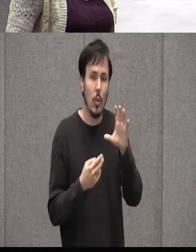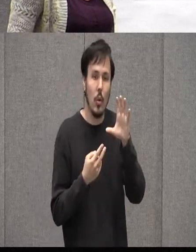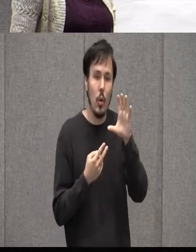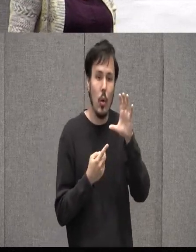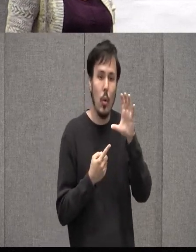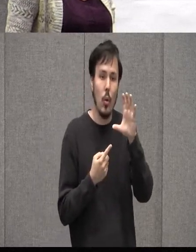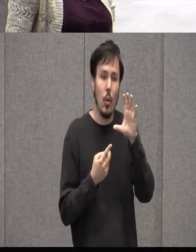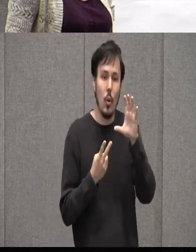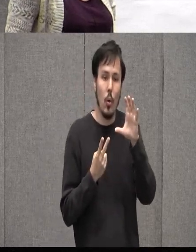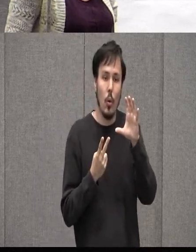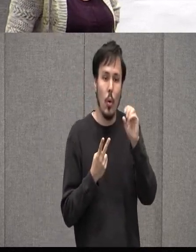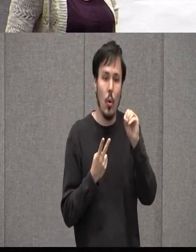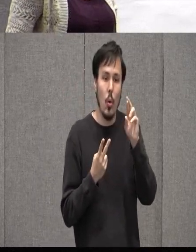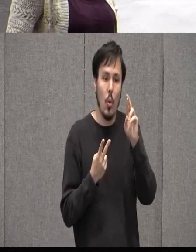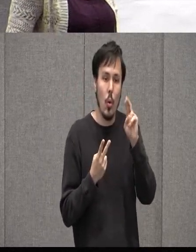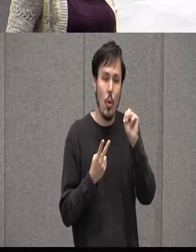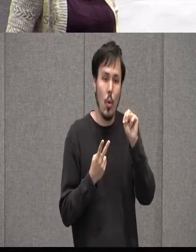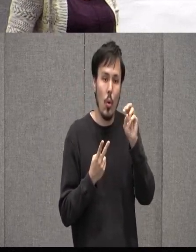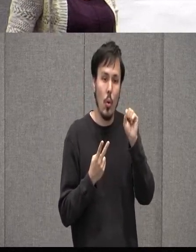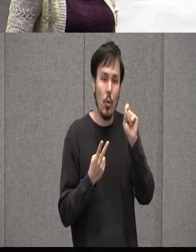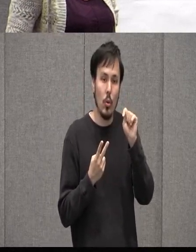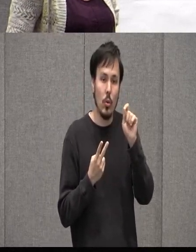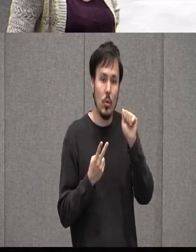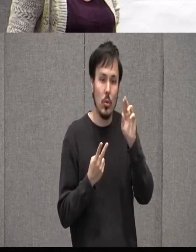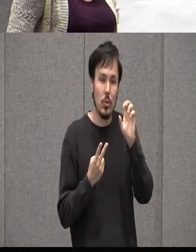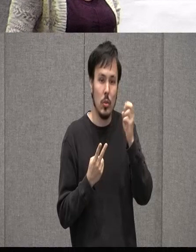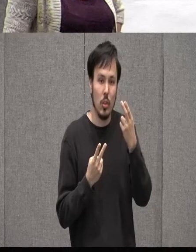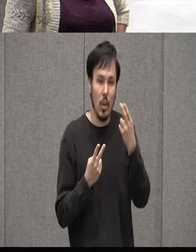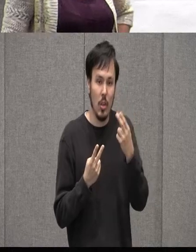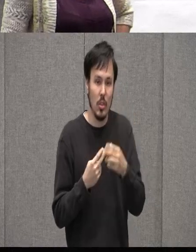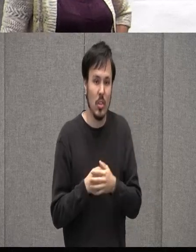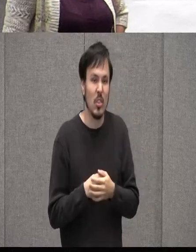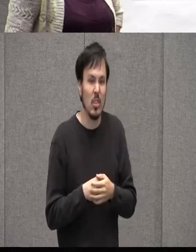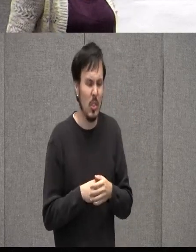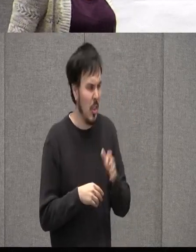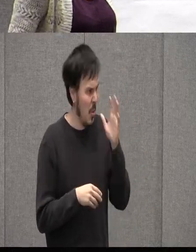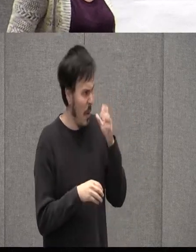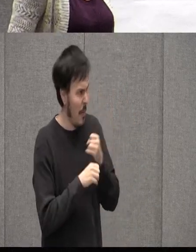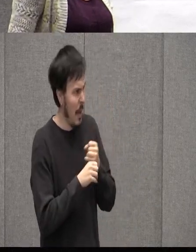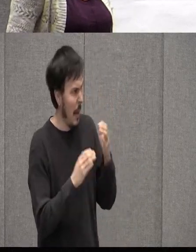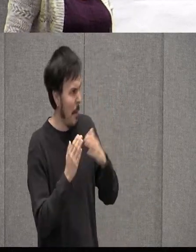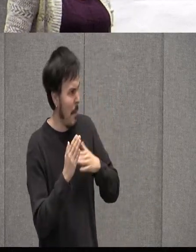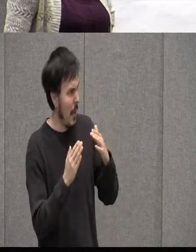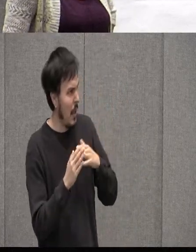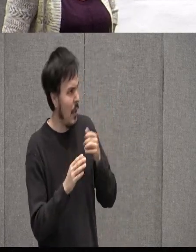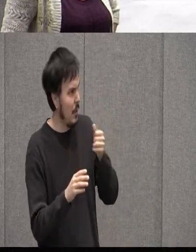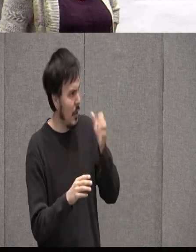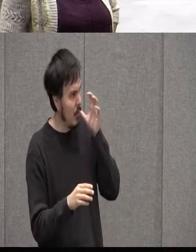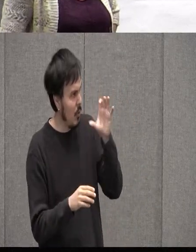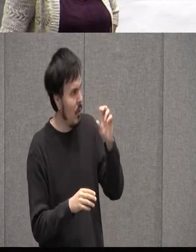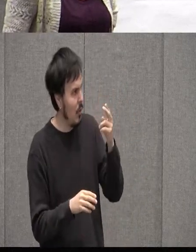Are you about to make your own paint that is also chalk? Yes, I'm going to make my own paint that is also chalk. I'm so excited.